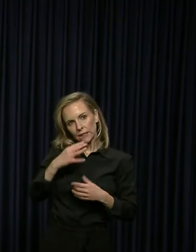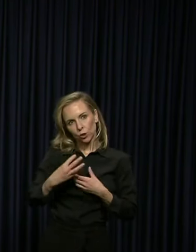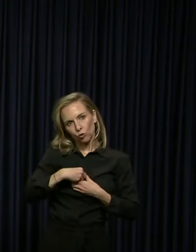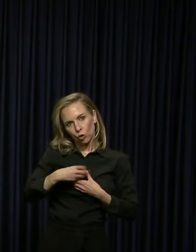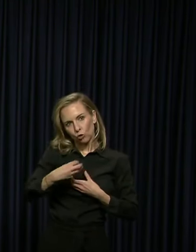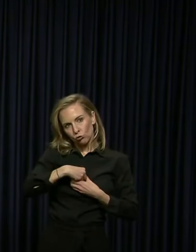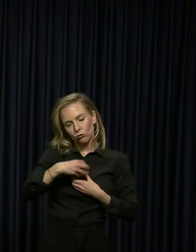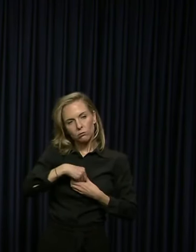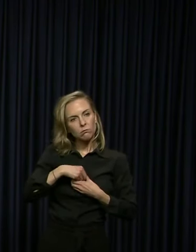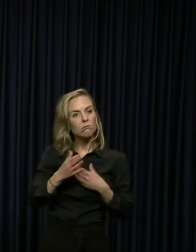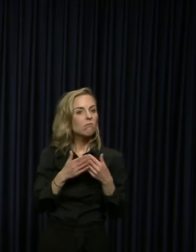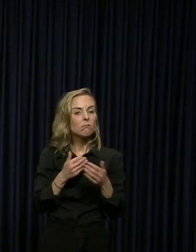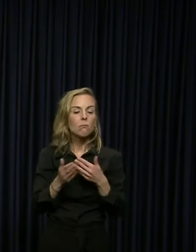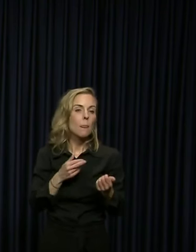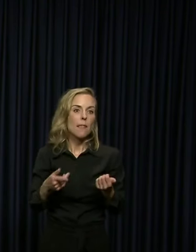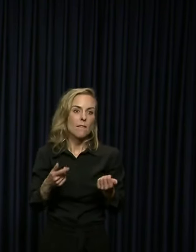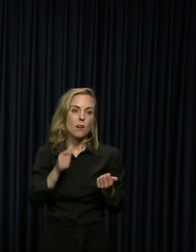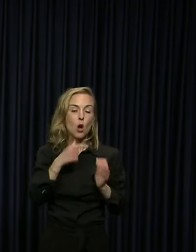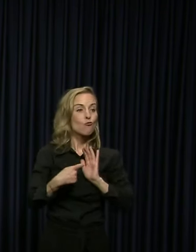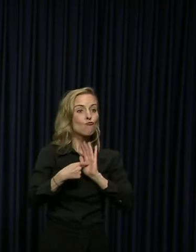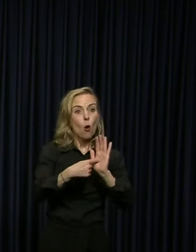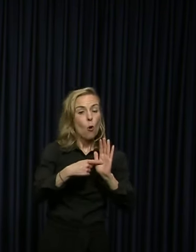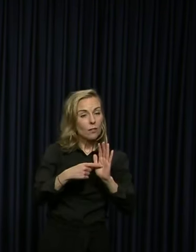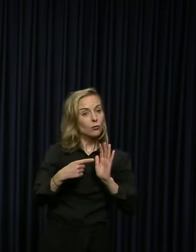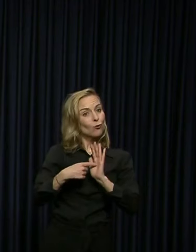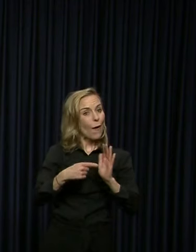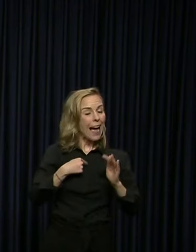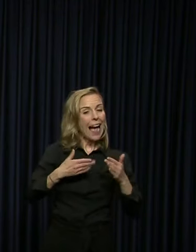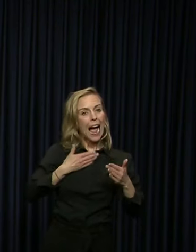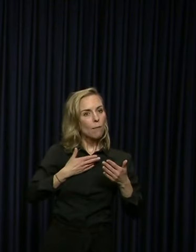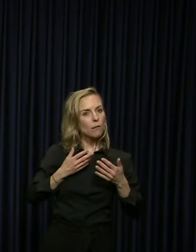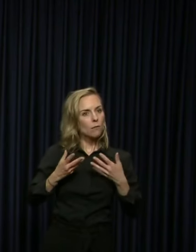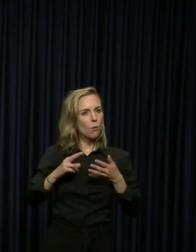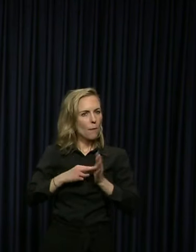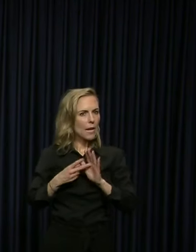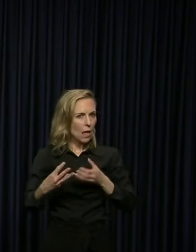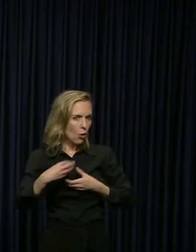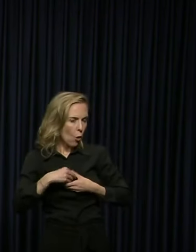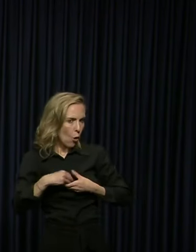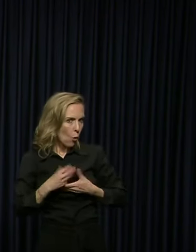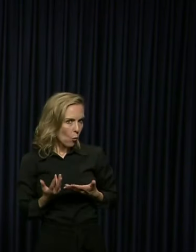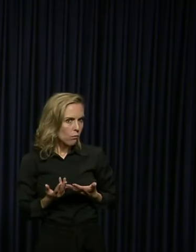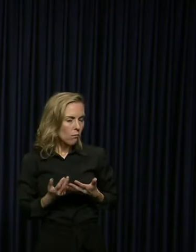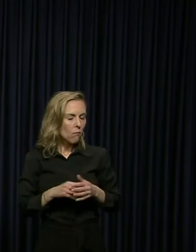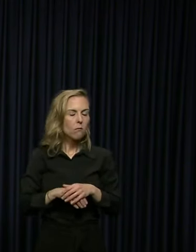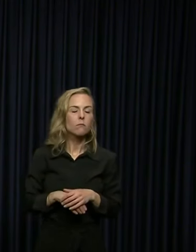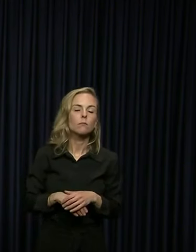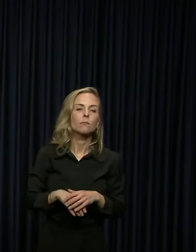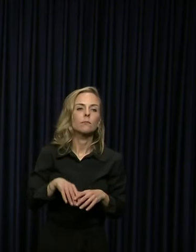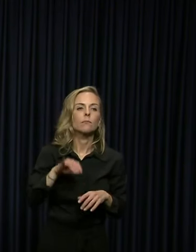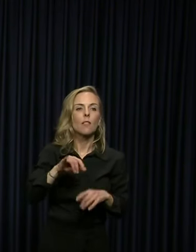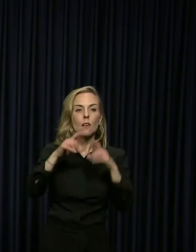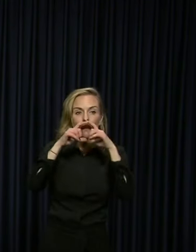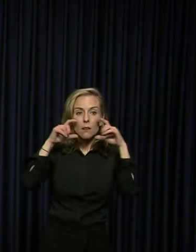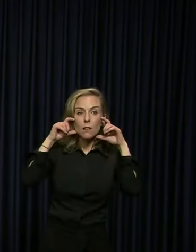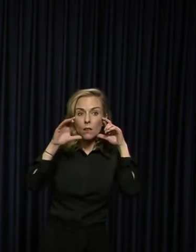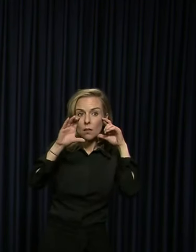AN ORDER FOR PPE AND THE FEDERAL GOVERNMENT COMES IN ABOUT IT IS OR YOU'LL FIND OUT THAT THE